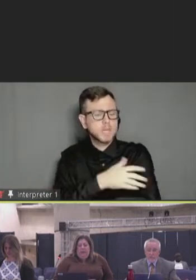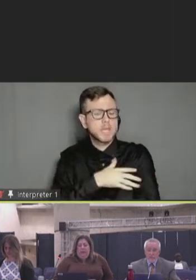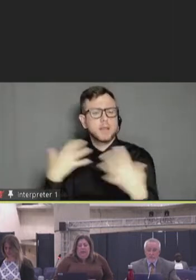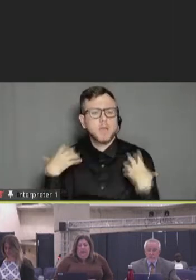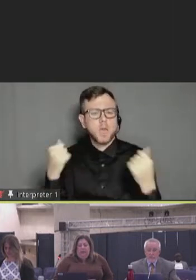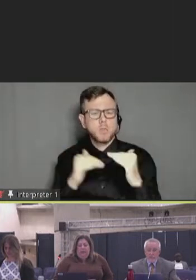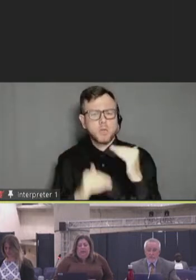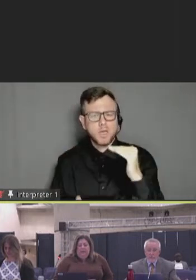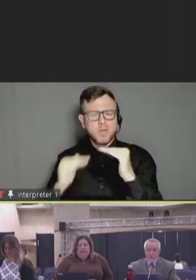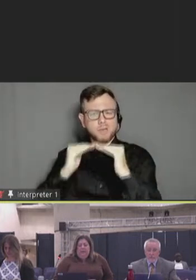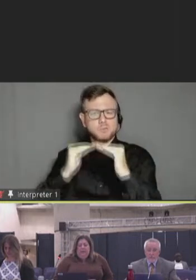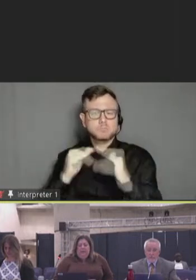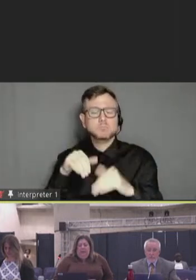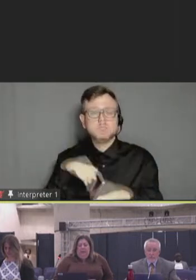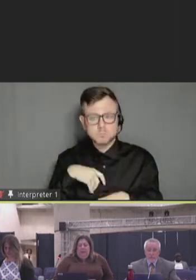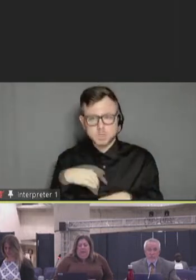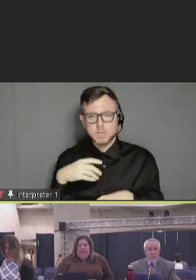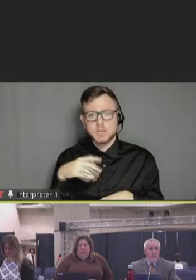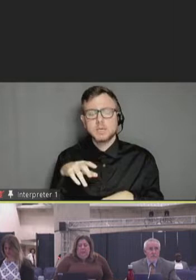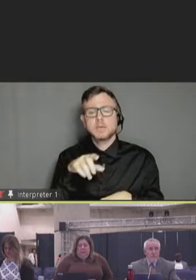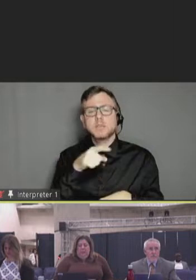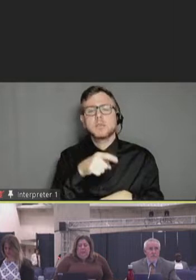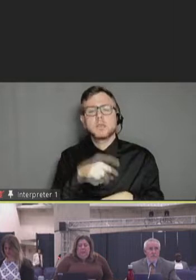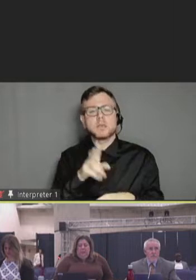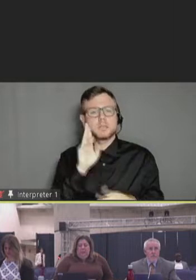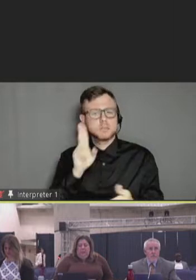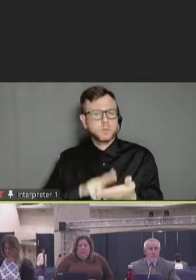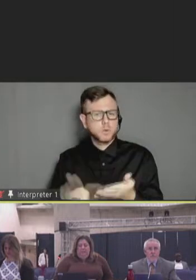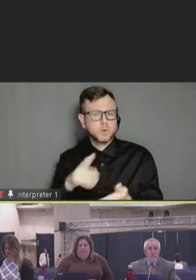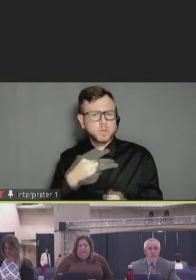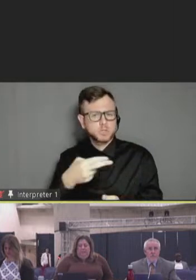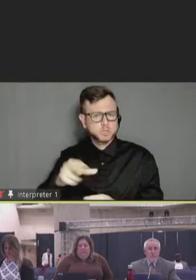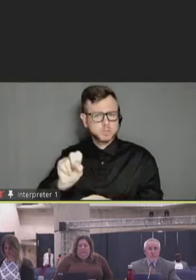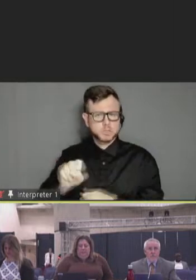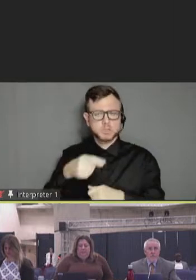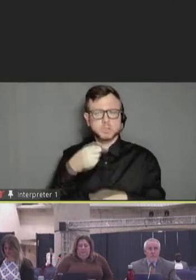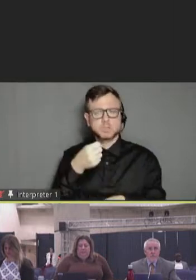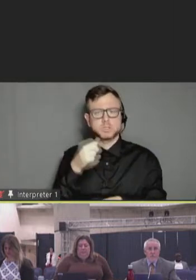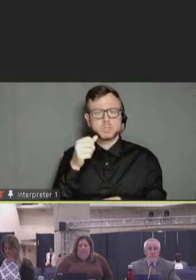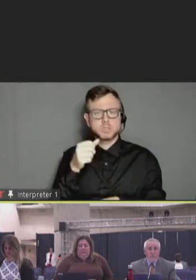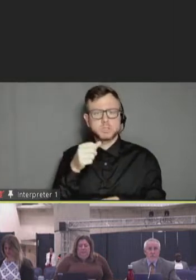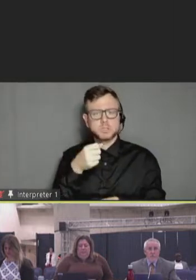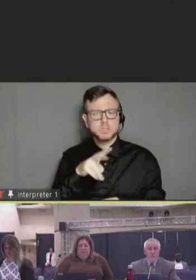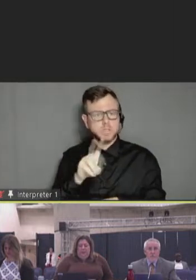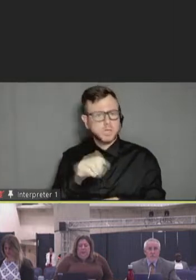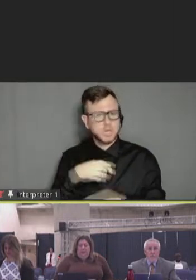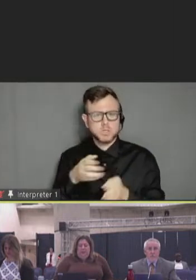As the secretary for health at HHS, she has a broad -- she has this broad portfolio.